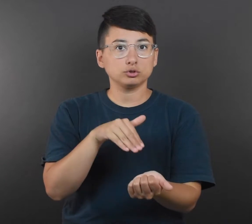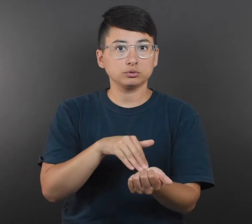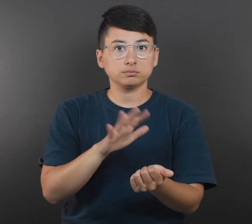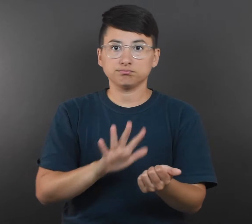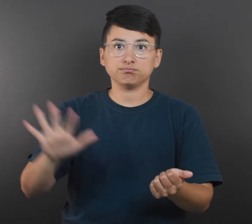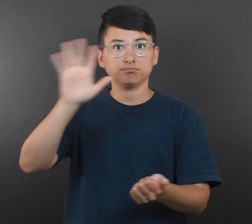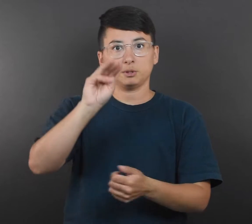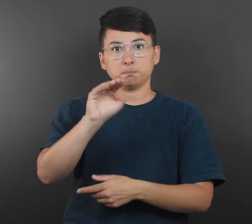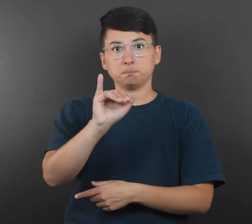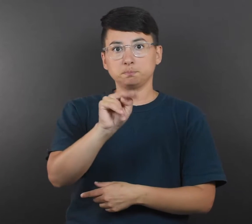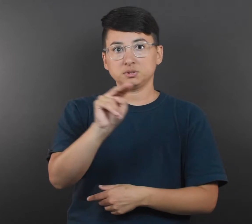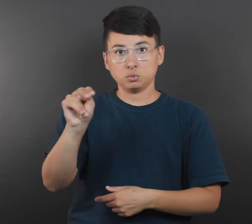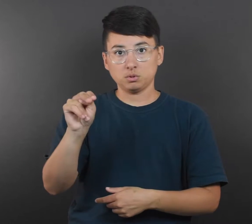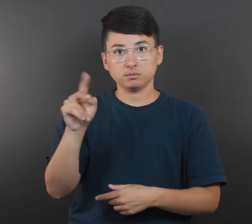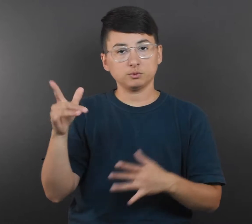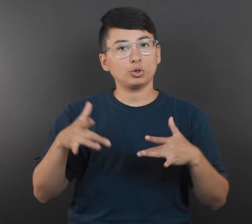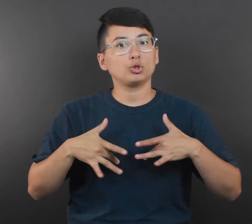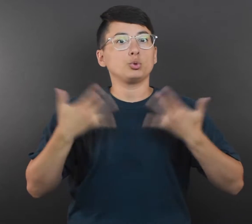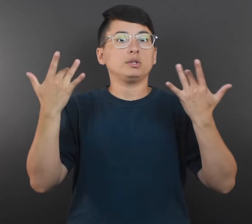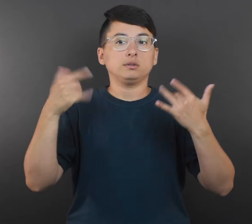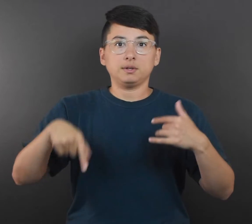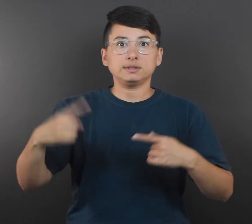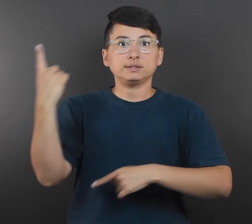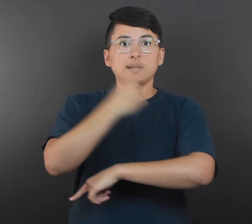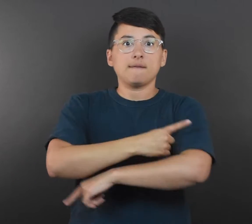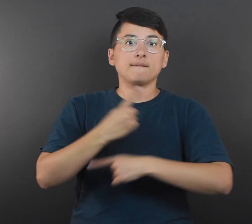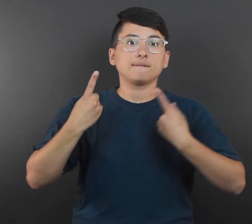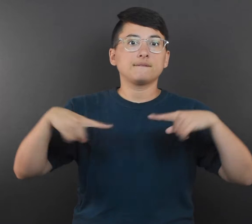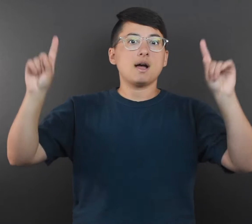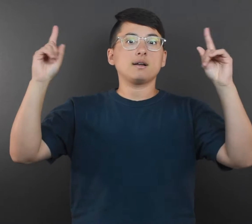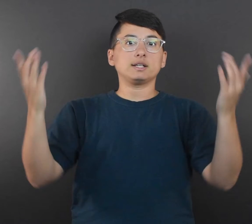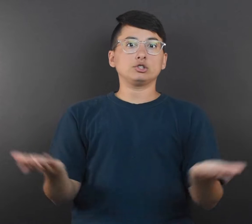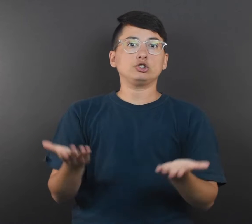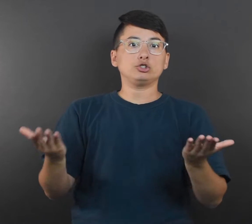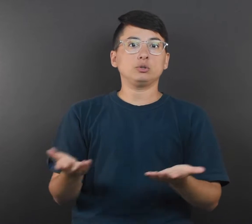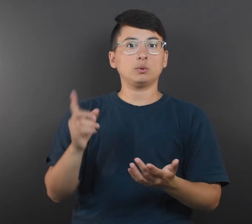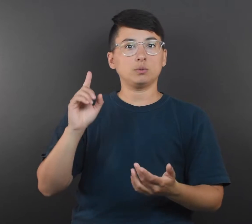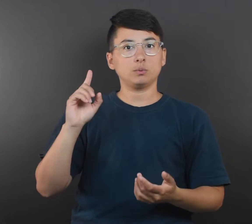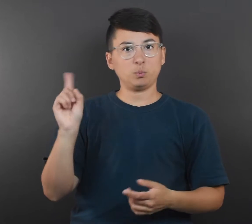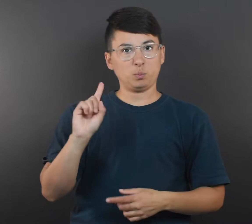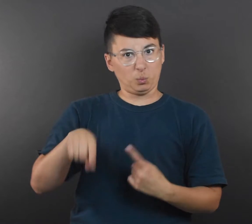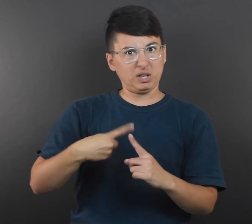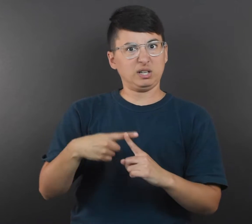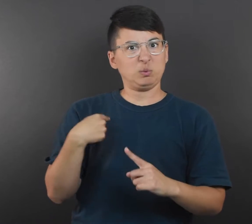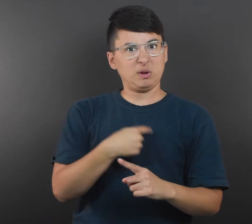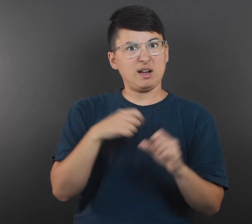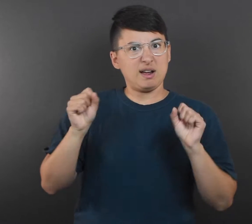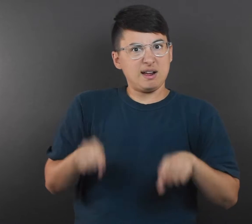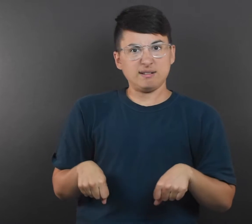now all of our children and youth 6 months and older will be eligible for a COVID-19 vaccination.